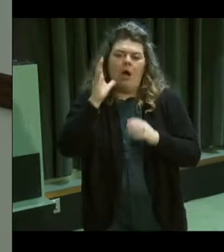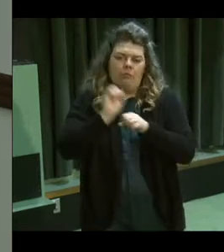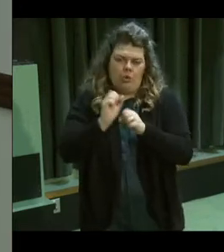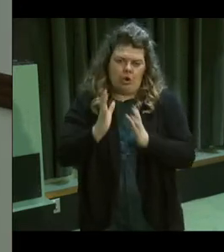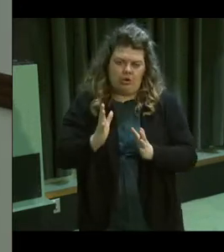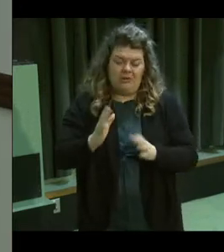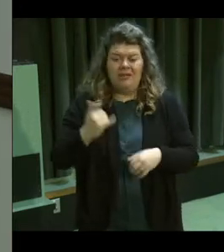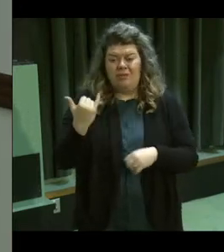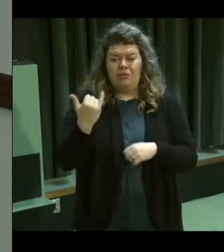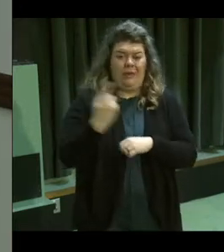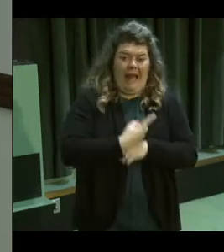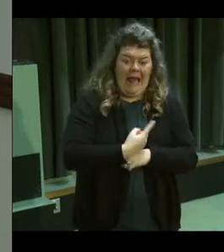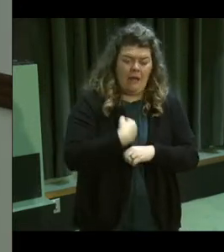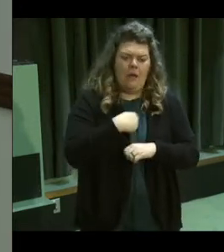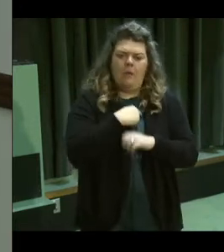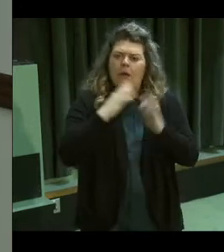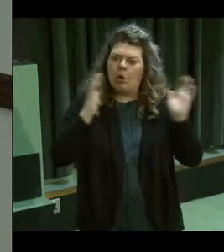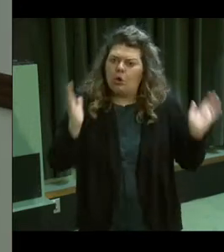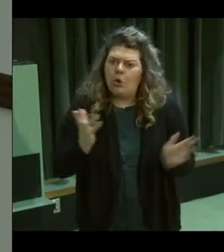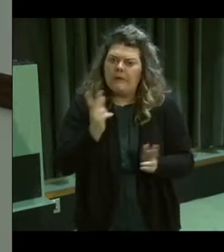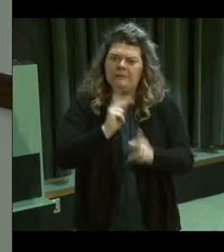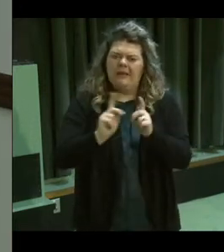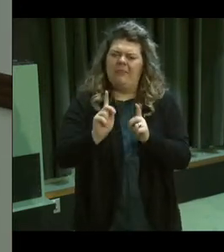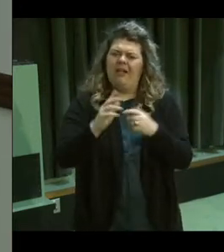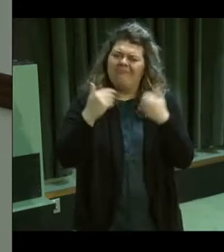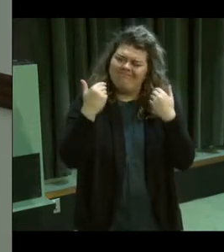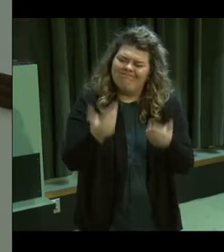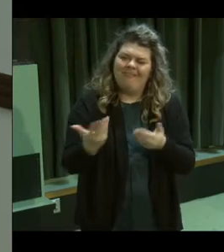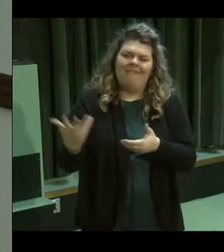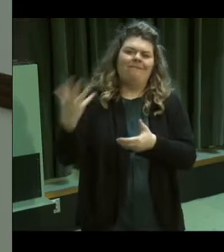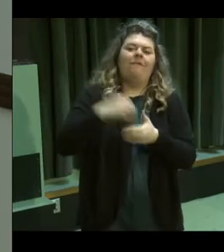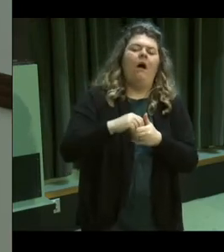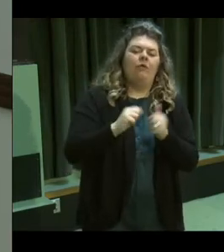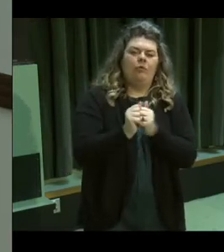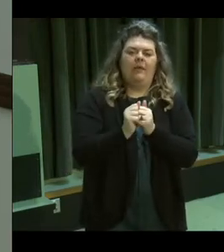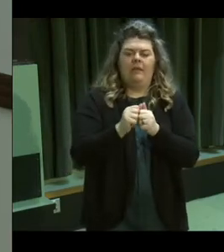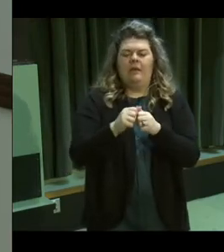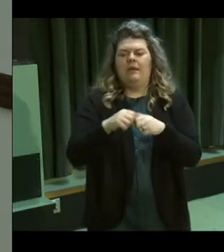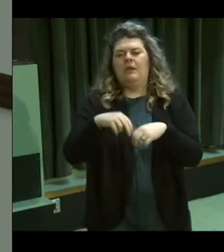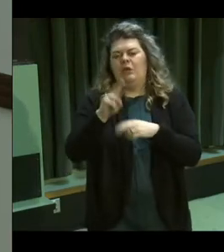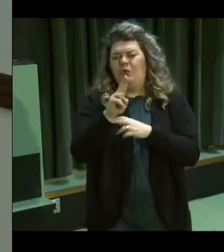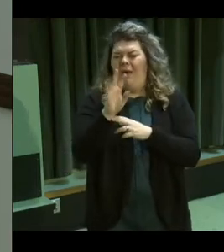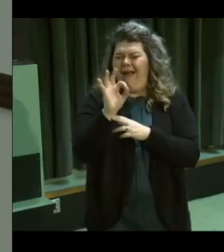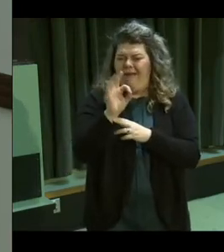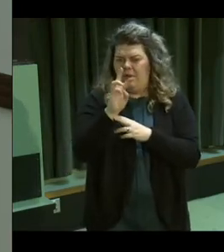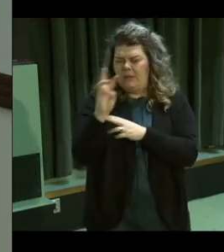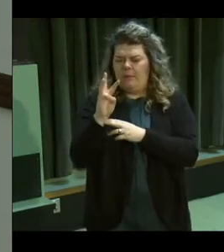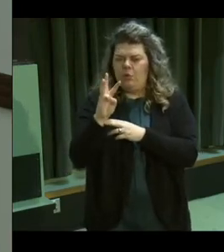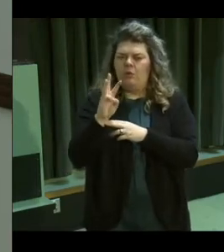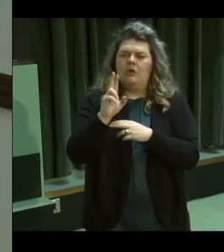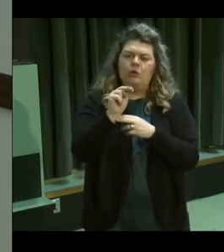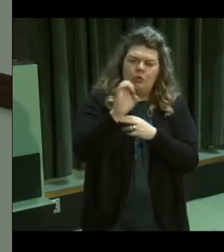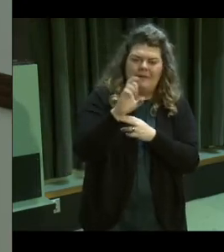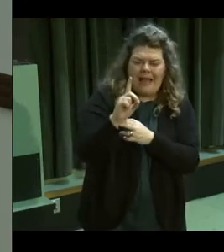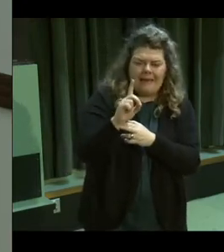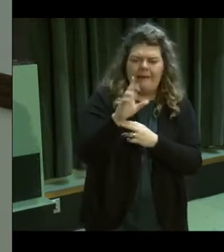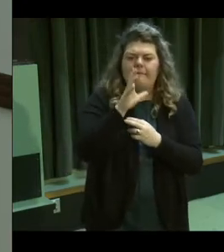today, we encourage people to